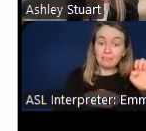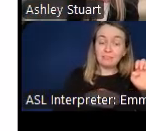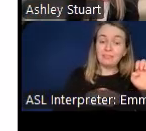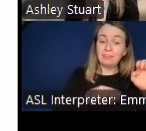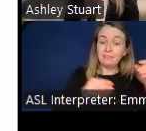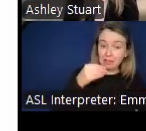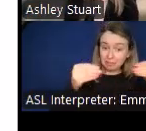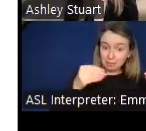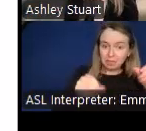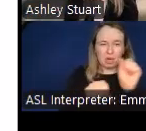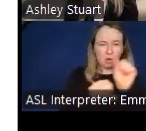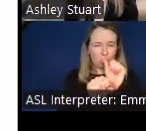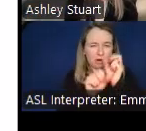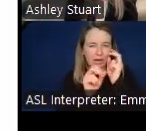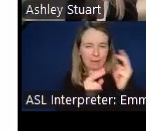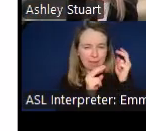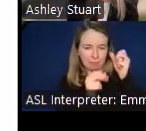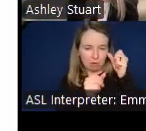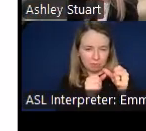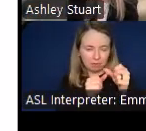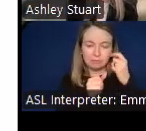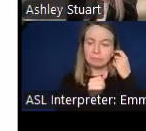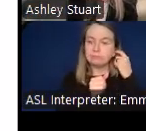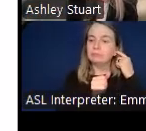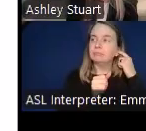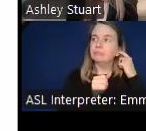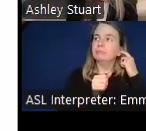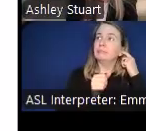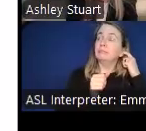significant growth in these aspects of